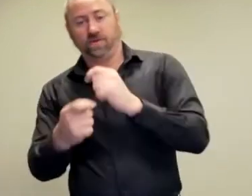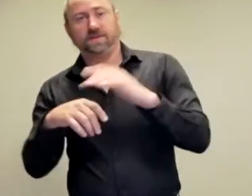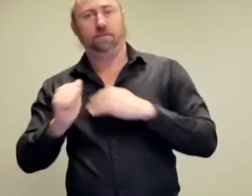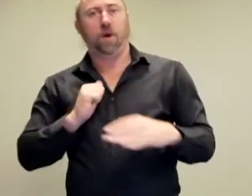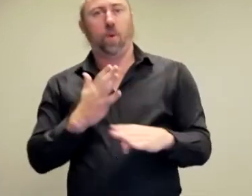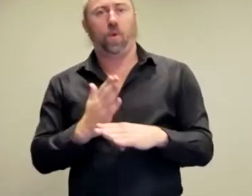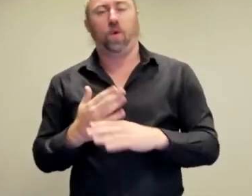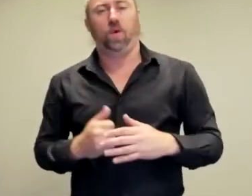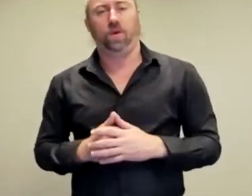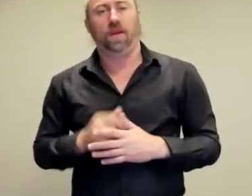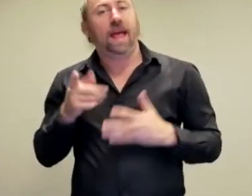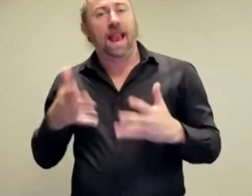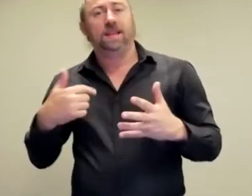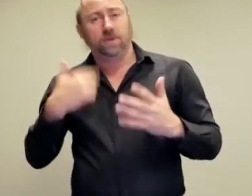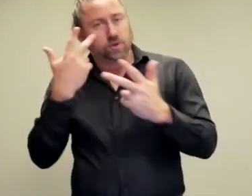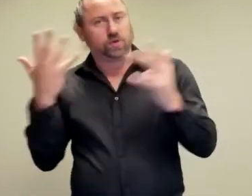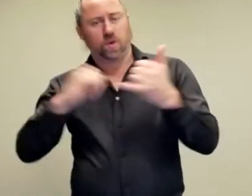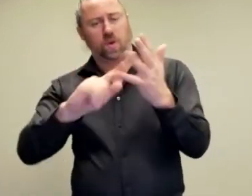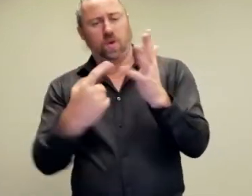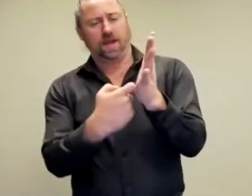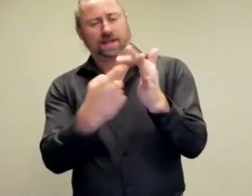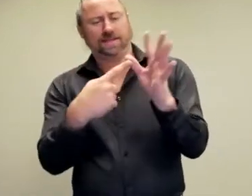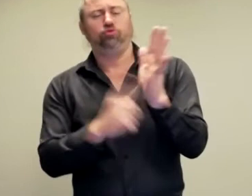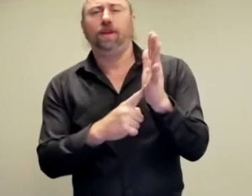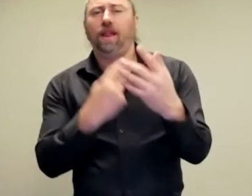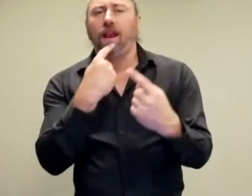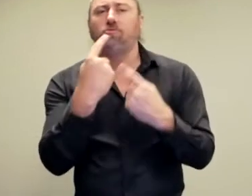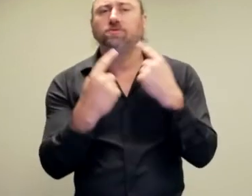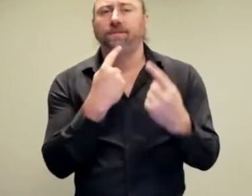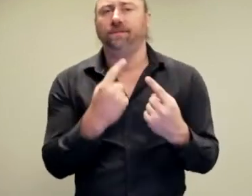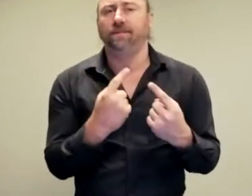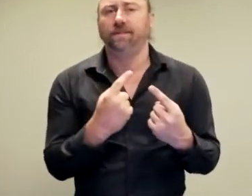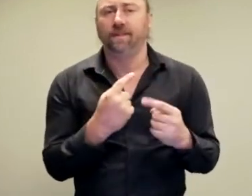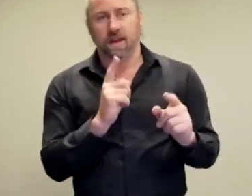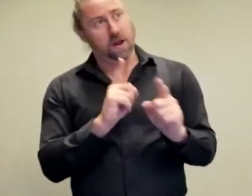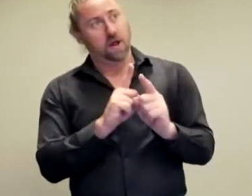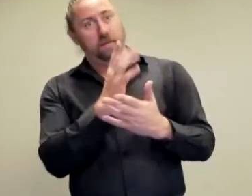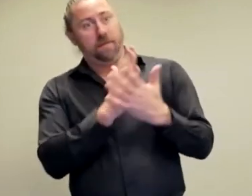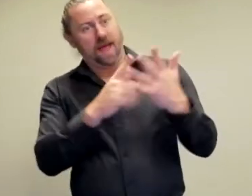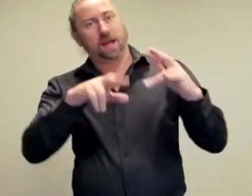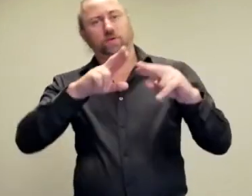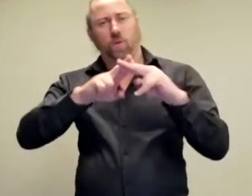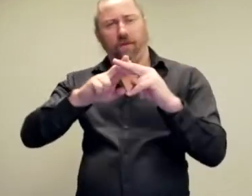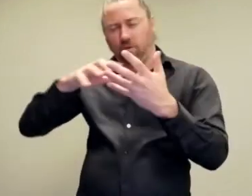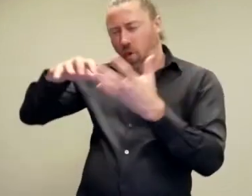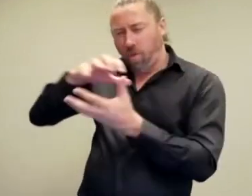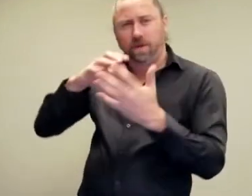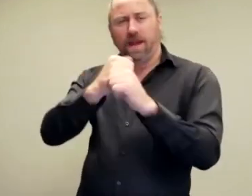It allows me to depict surreal narratives as if they are part of a complex geometric